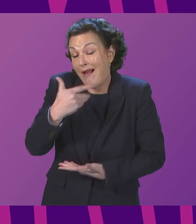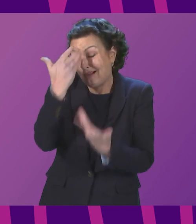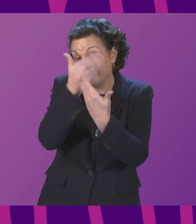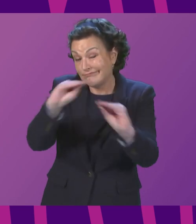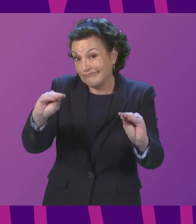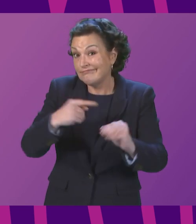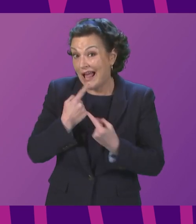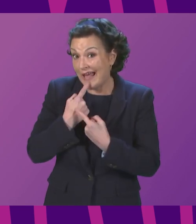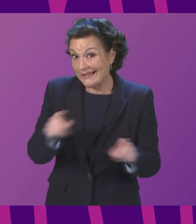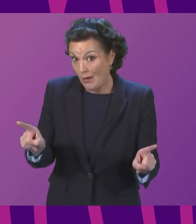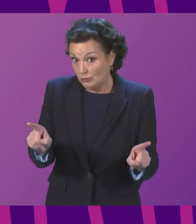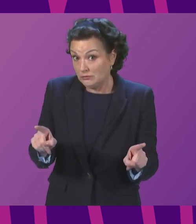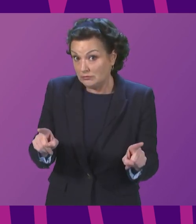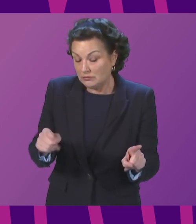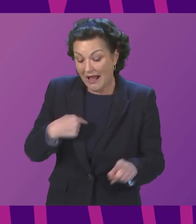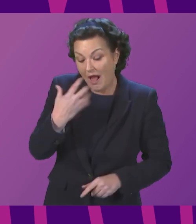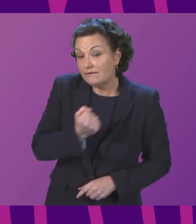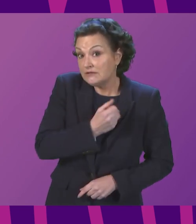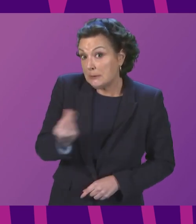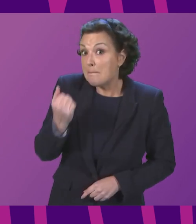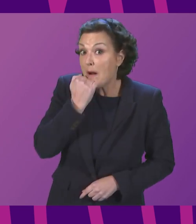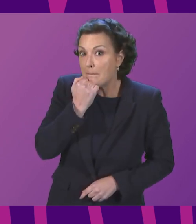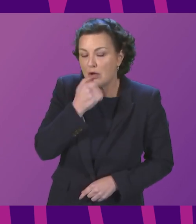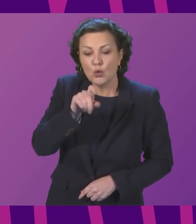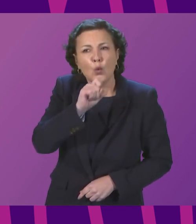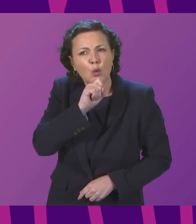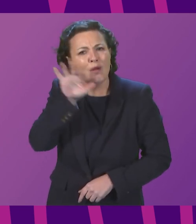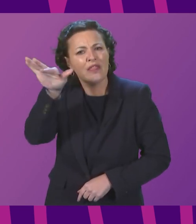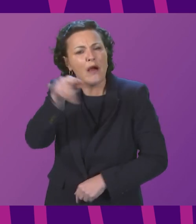those who are in hospital because of Covid from those who are in hospital with Covid,